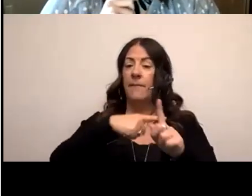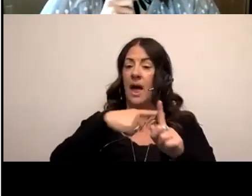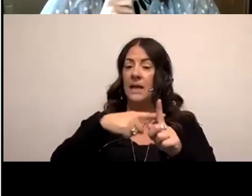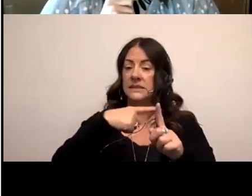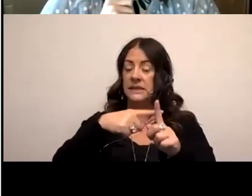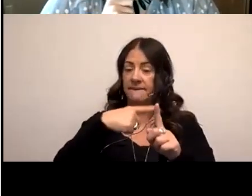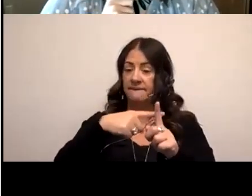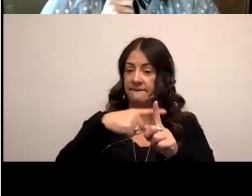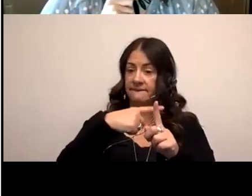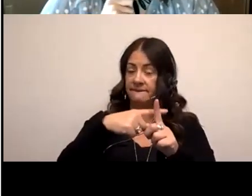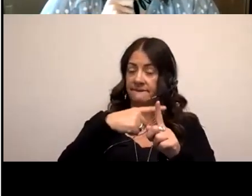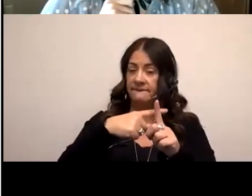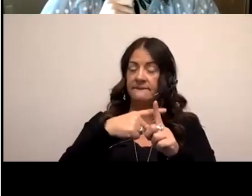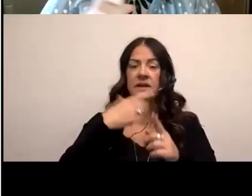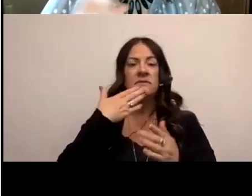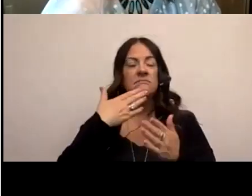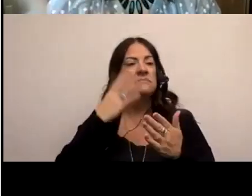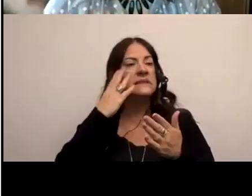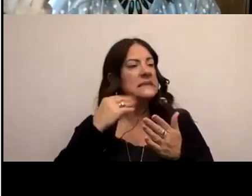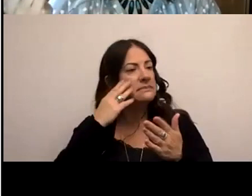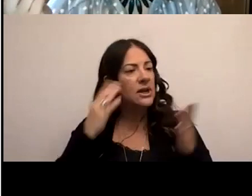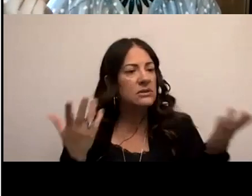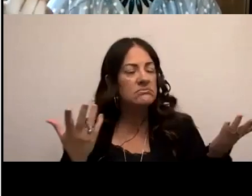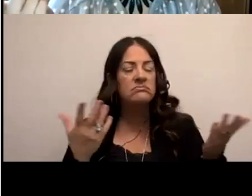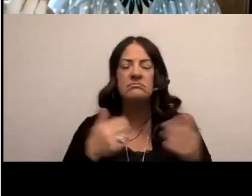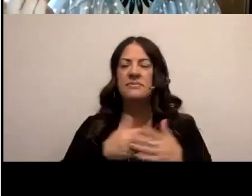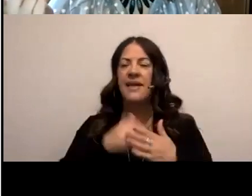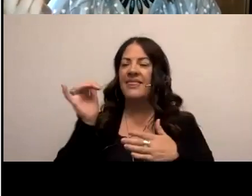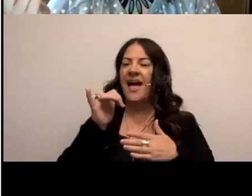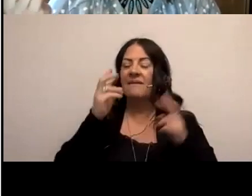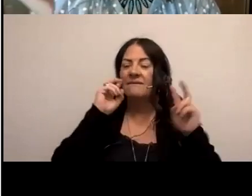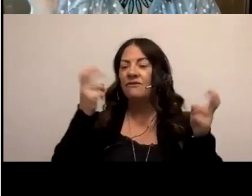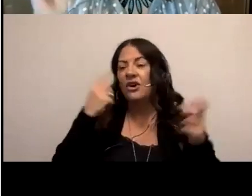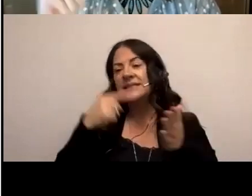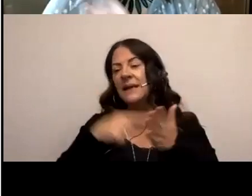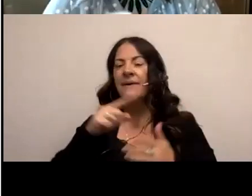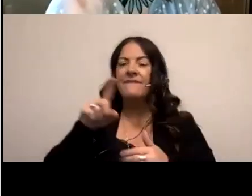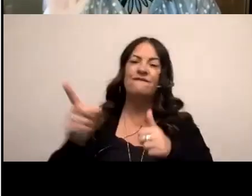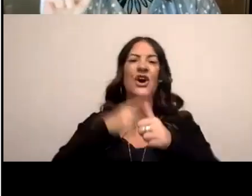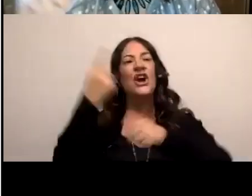THINK ABOUT EXPERIENCES LIKE IT'S THE FIRST DAY OF SCHOOL OR IT'S THE FIRST DAY OF ONLINE